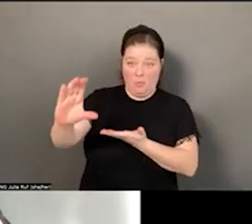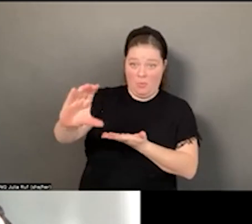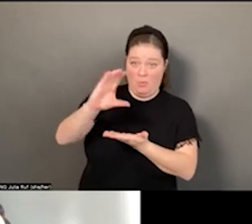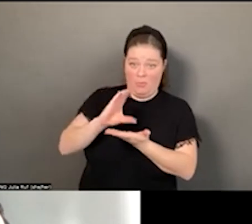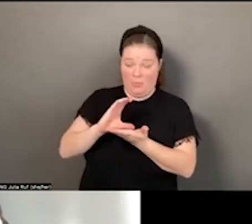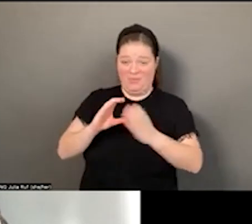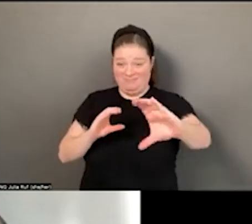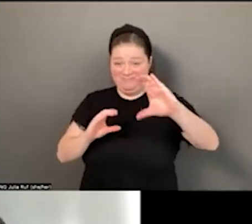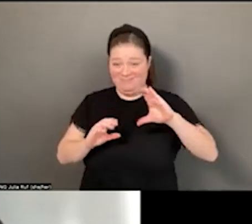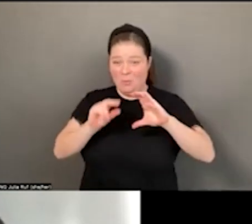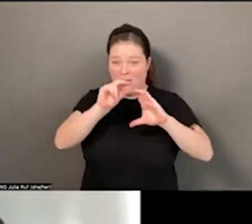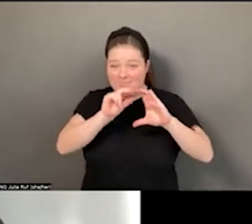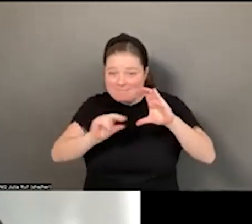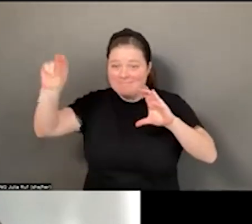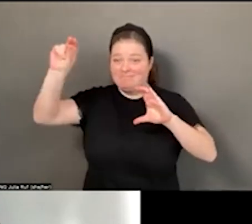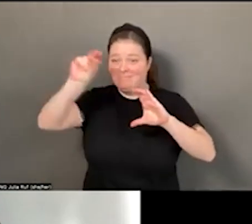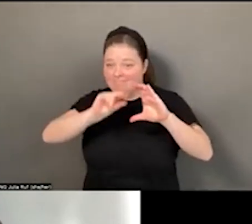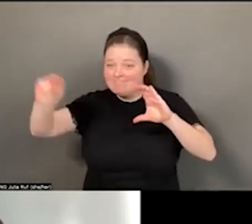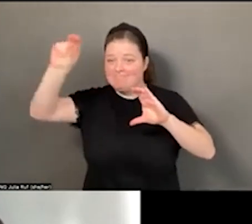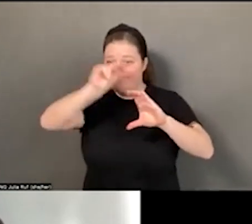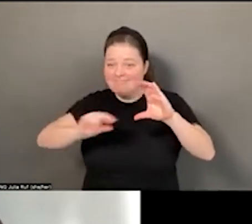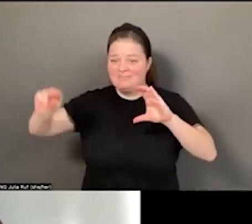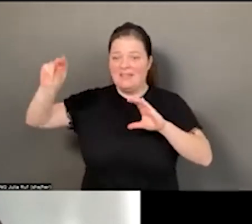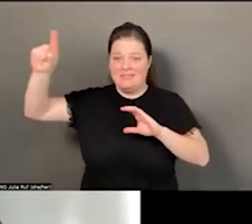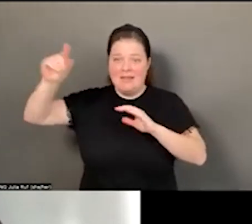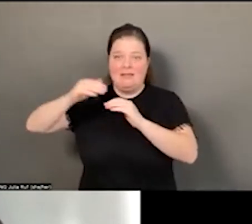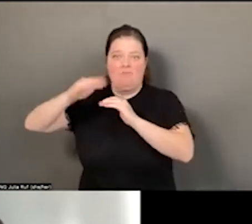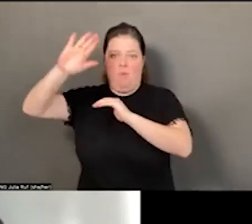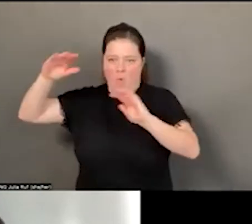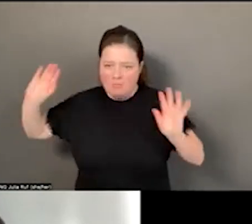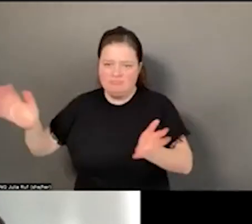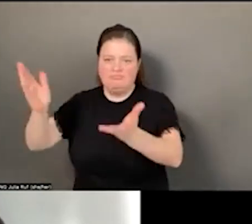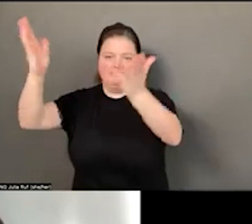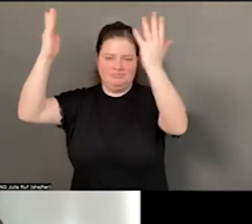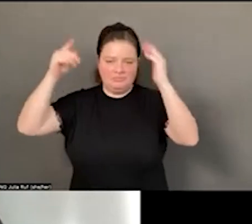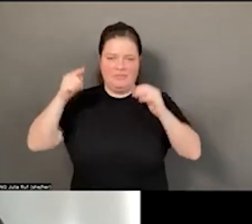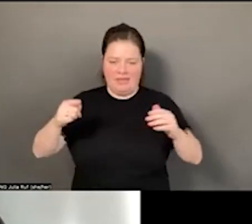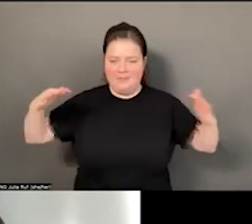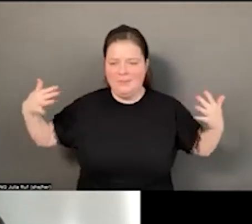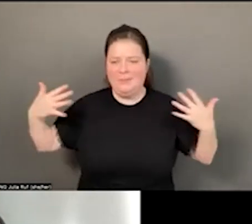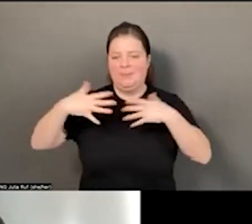and communitybased services in accessible communities. And last but not least,